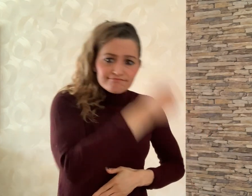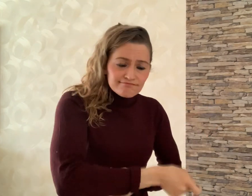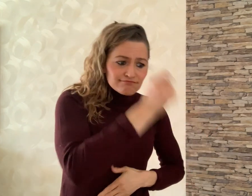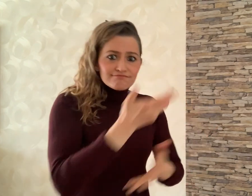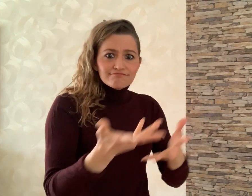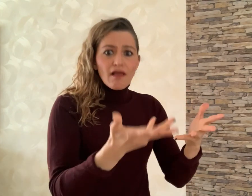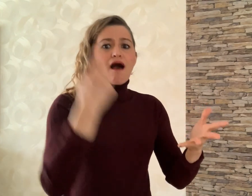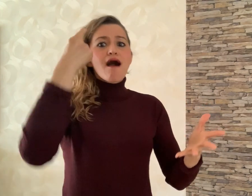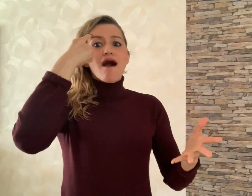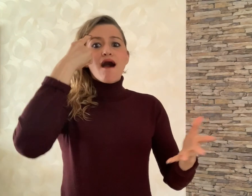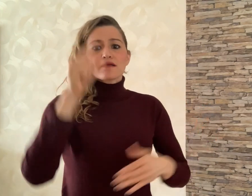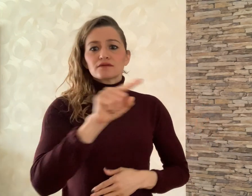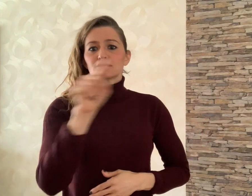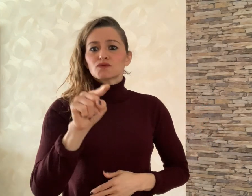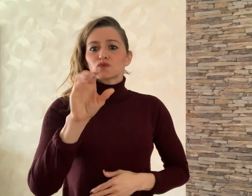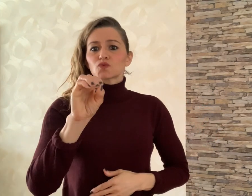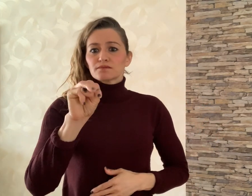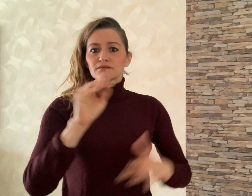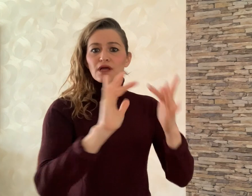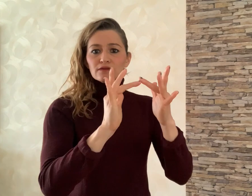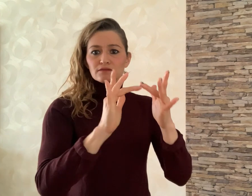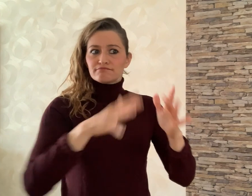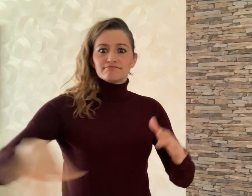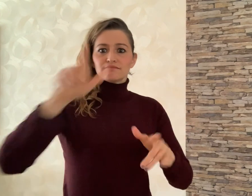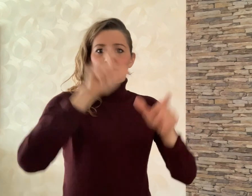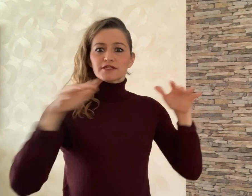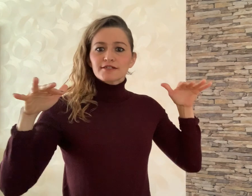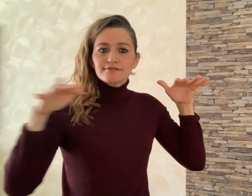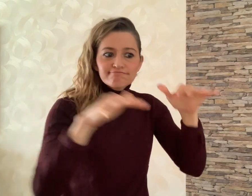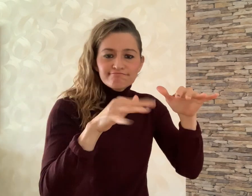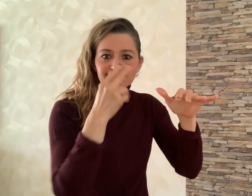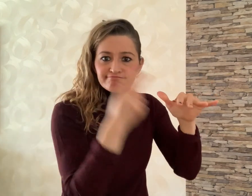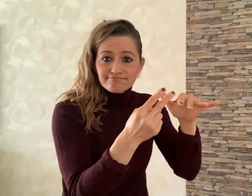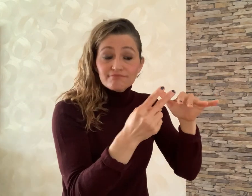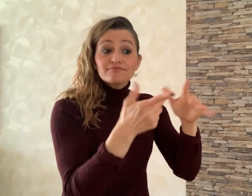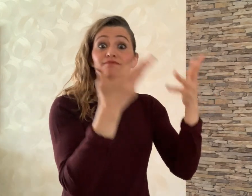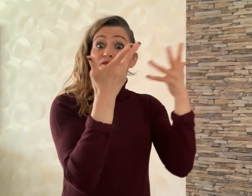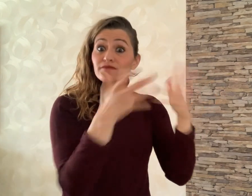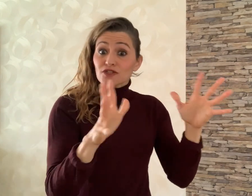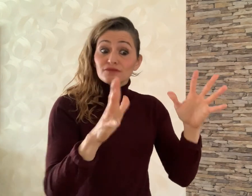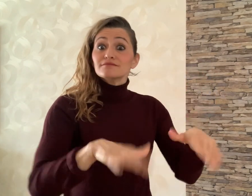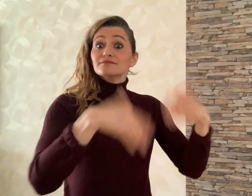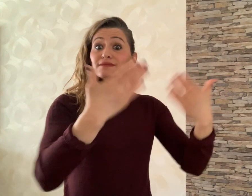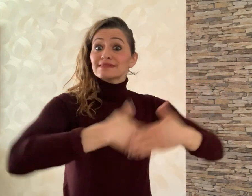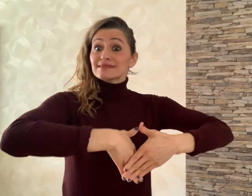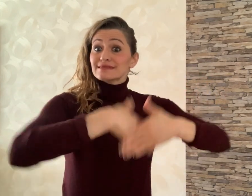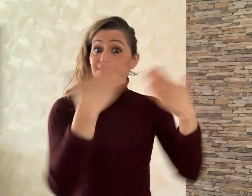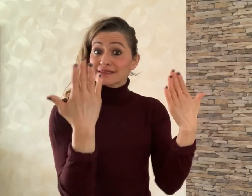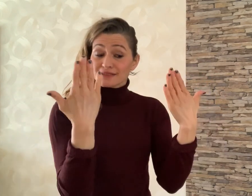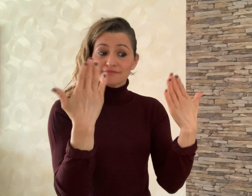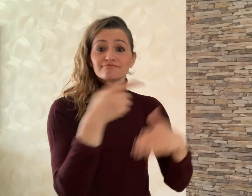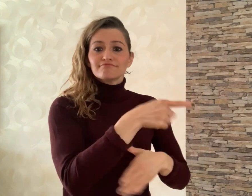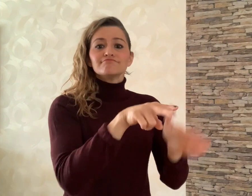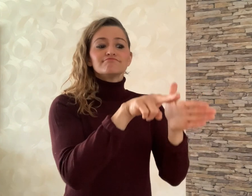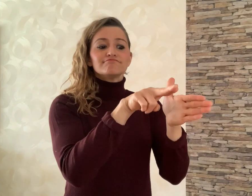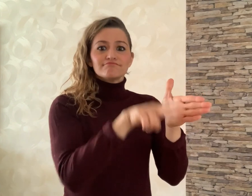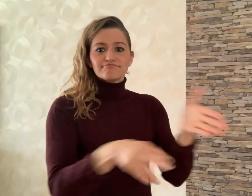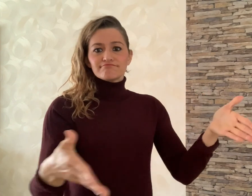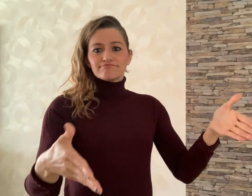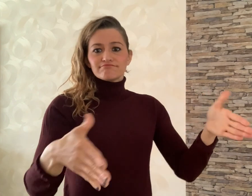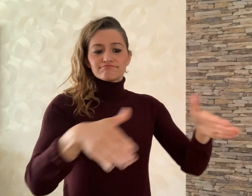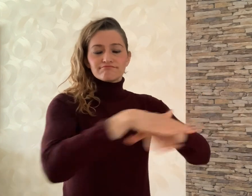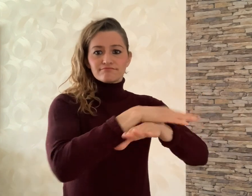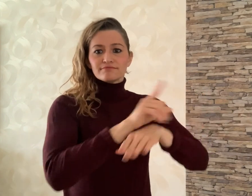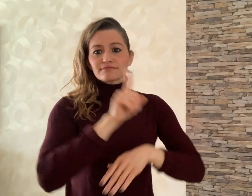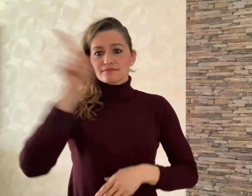He was buried the following day in Israel and